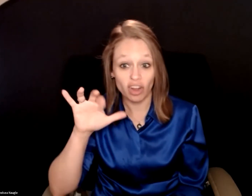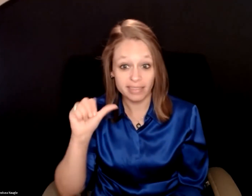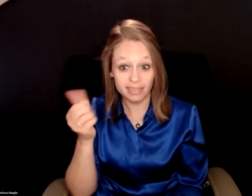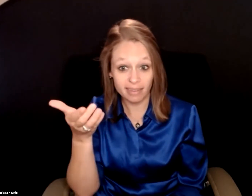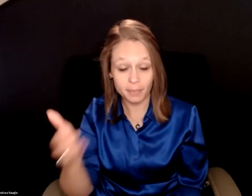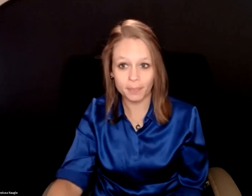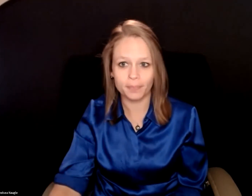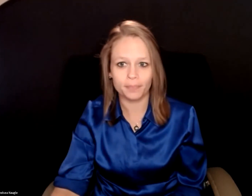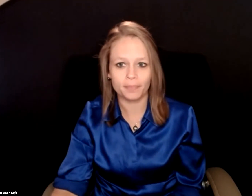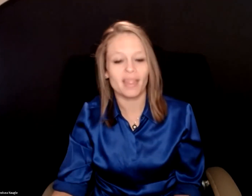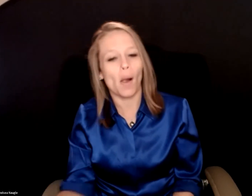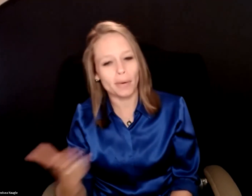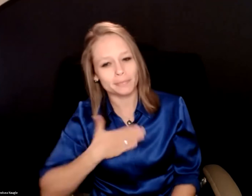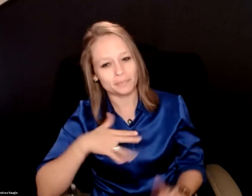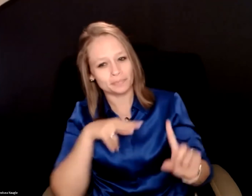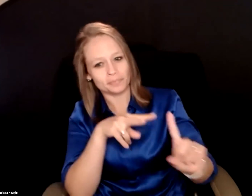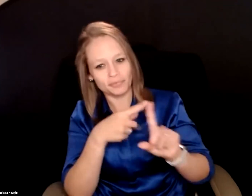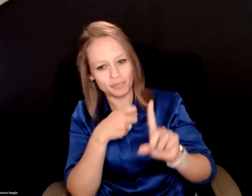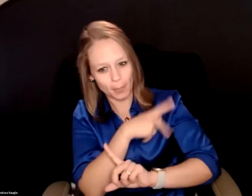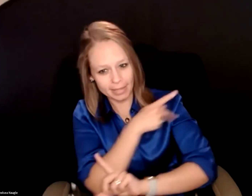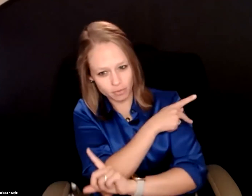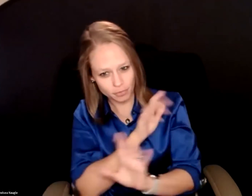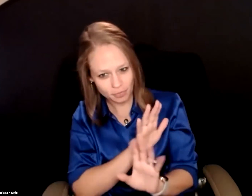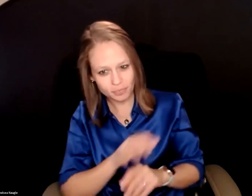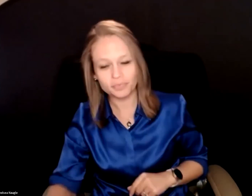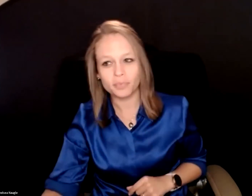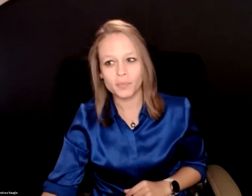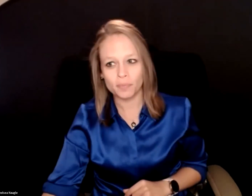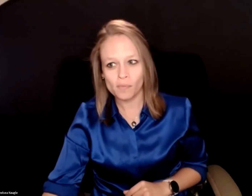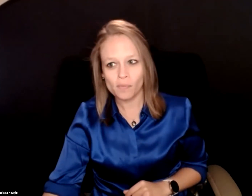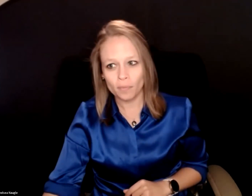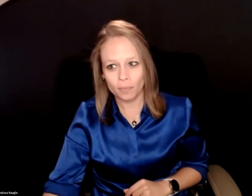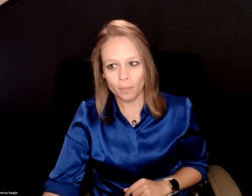On the patient side.